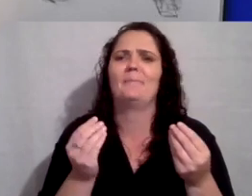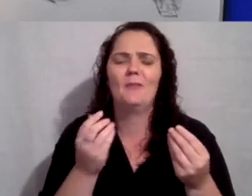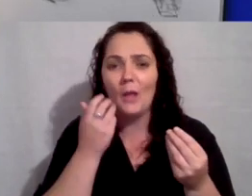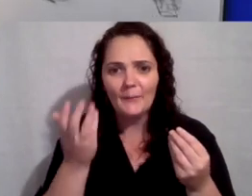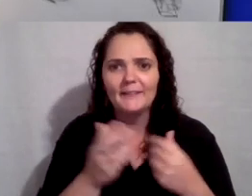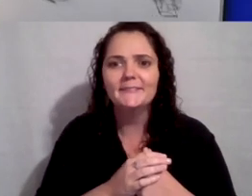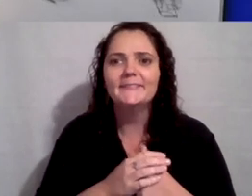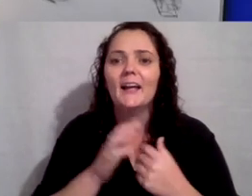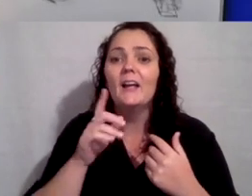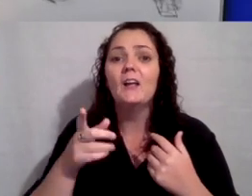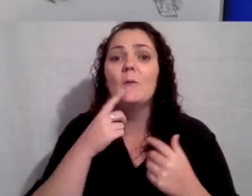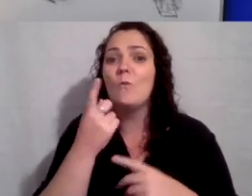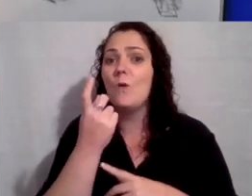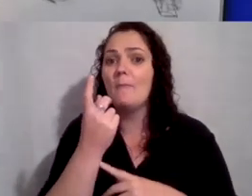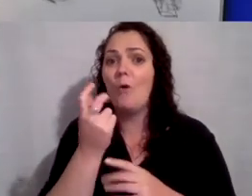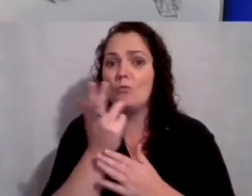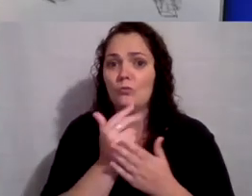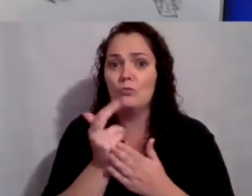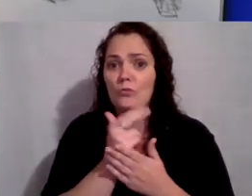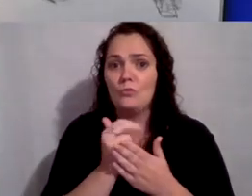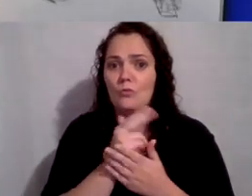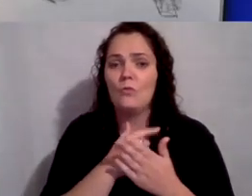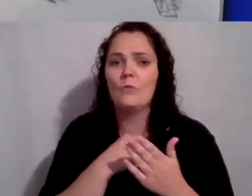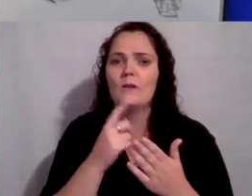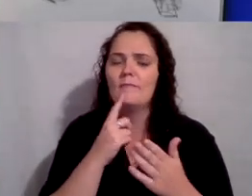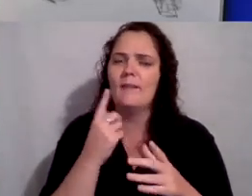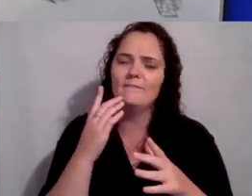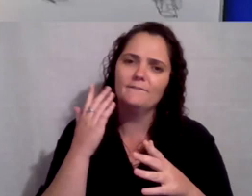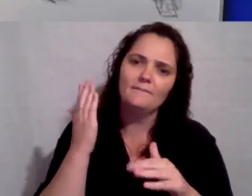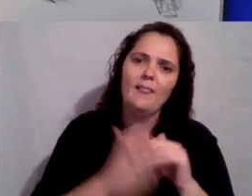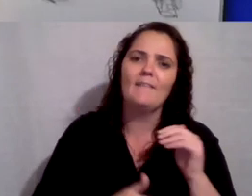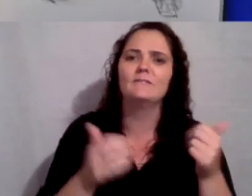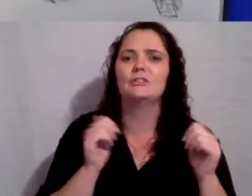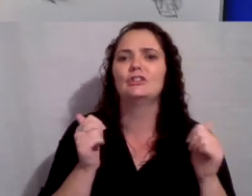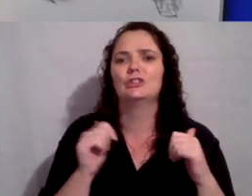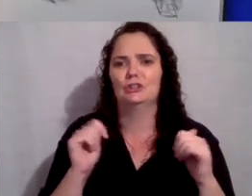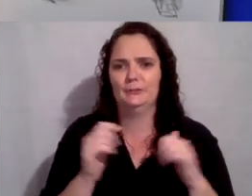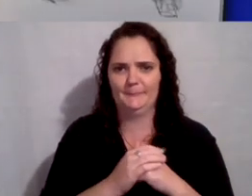Alright we are going to go into our final drawing though, we're going to blast right through eight o'clock for this final drawing.